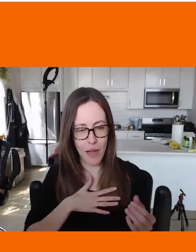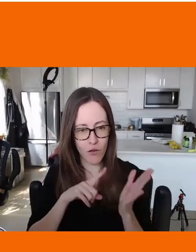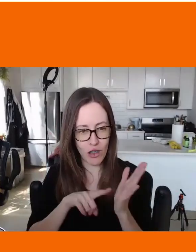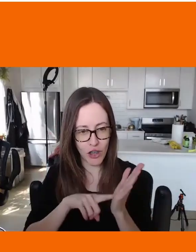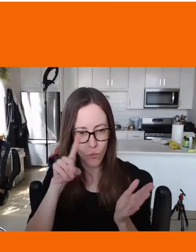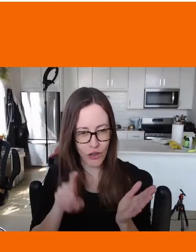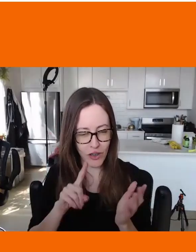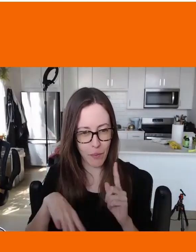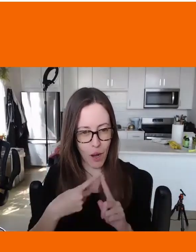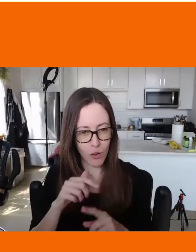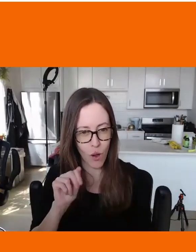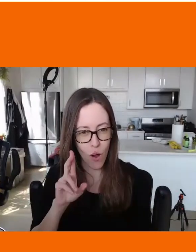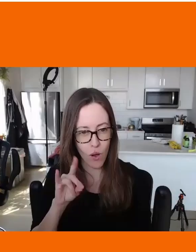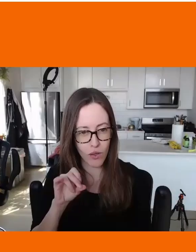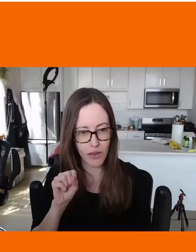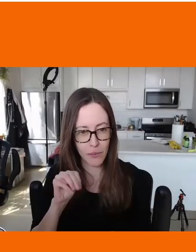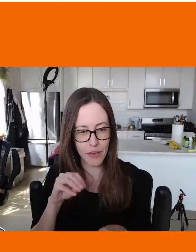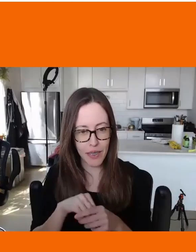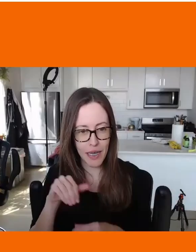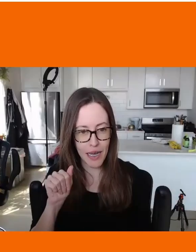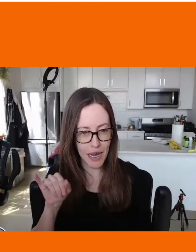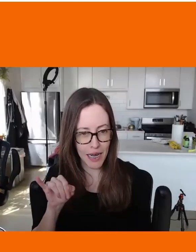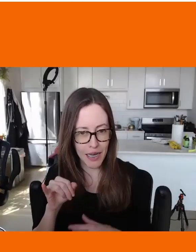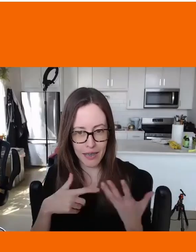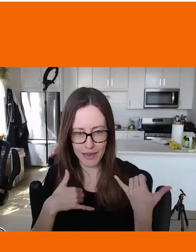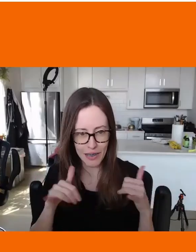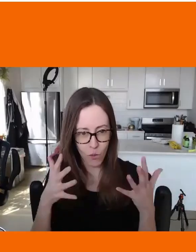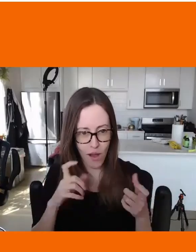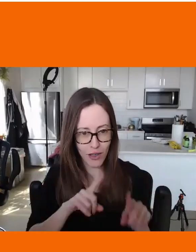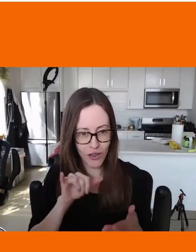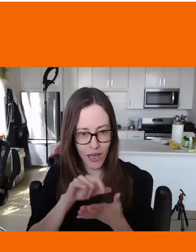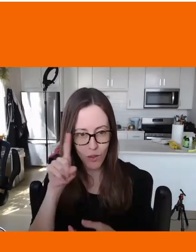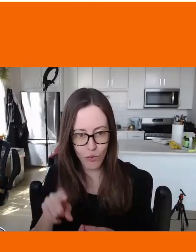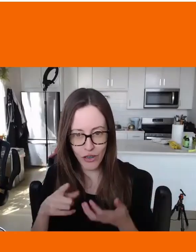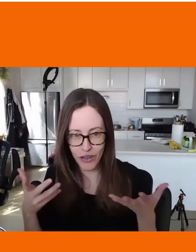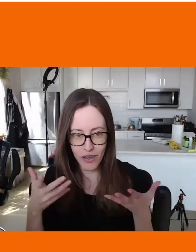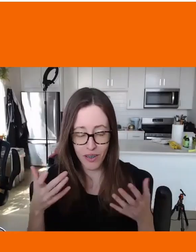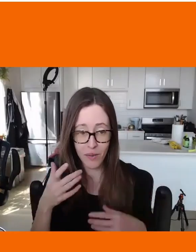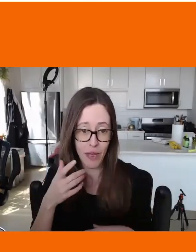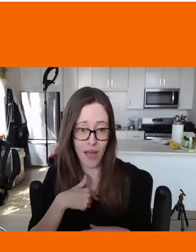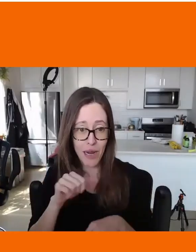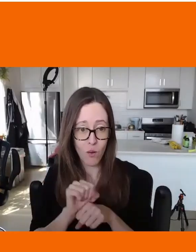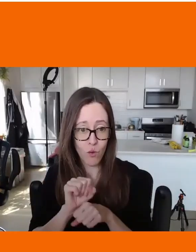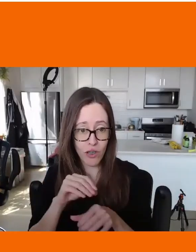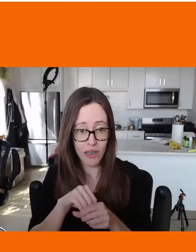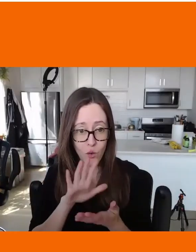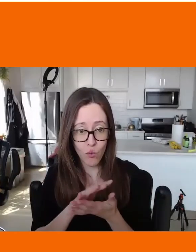I didn't let go of my research. I still had that question about autism question about autism within AI.